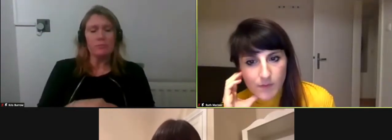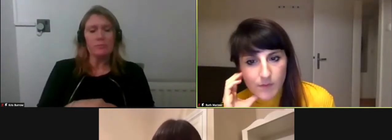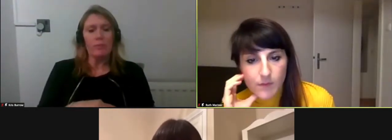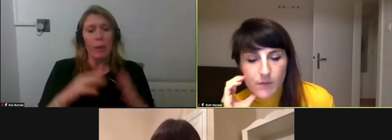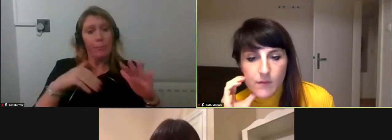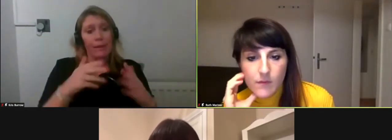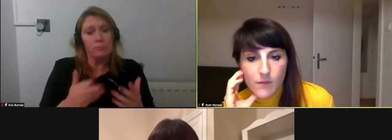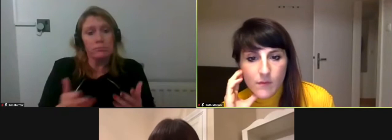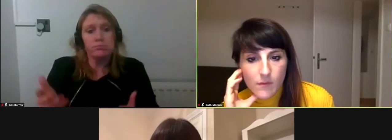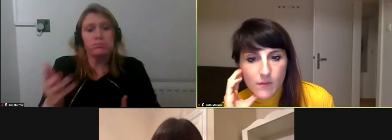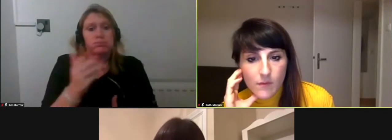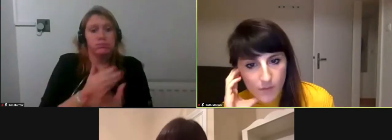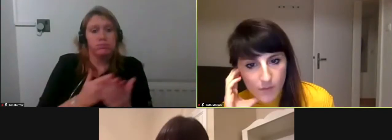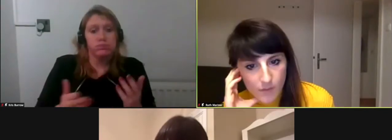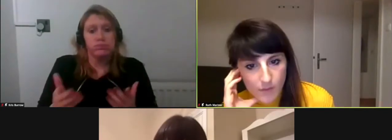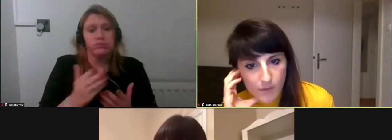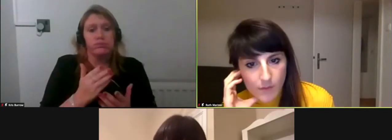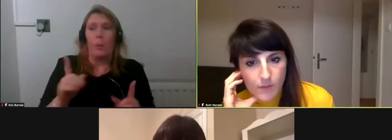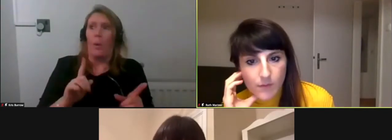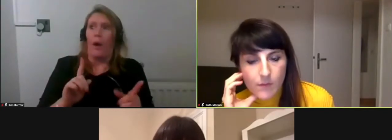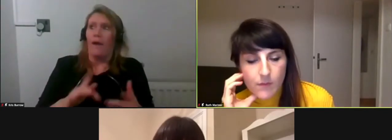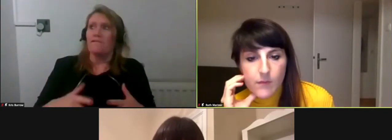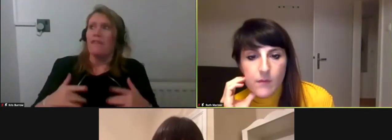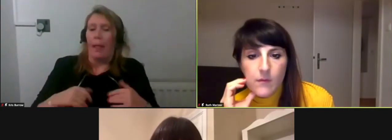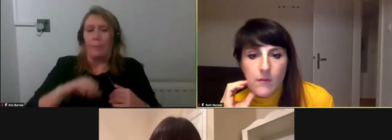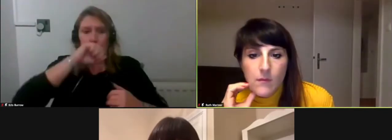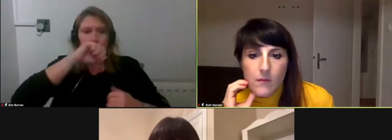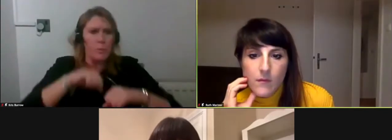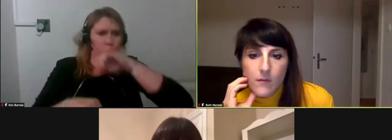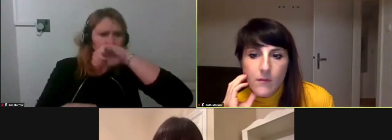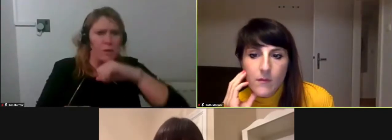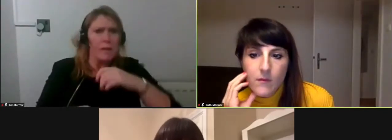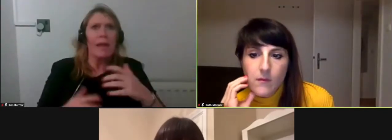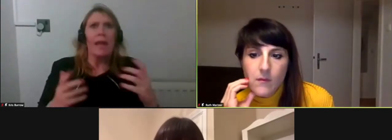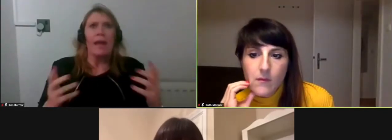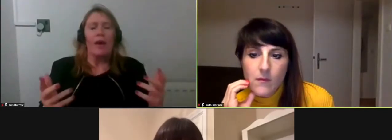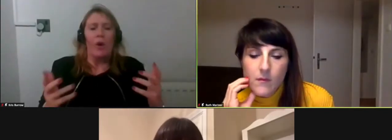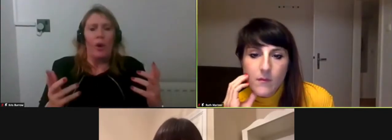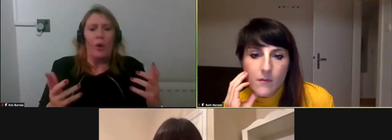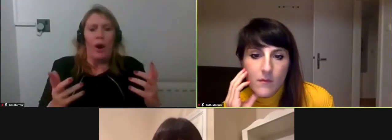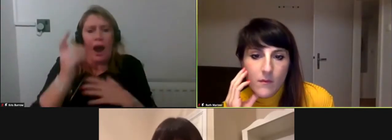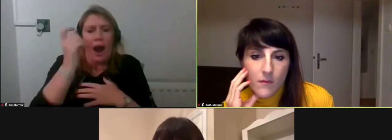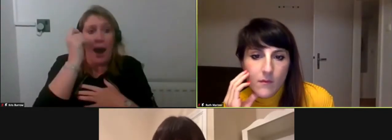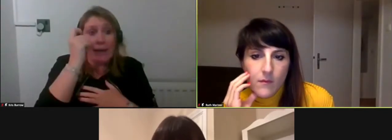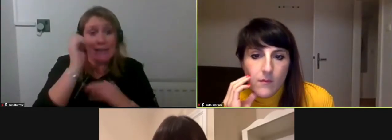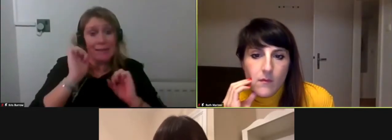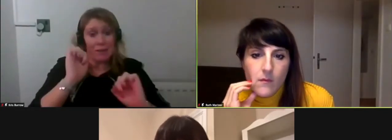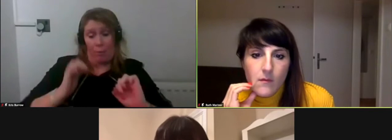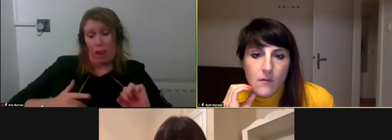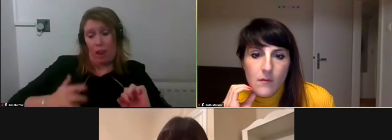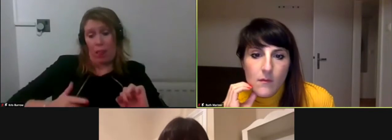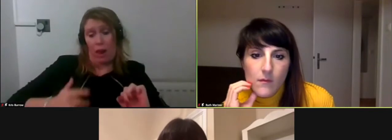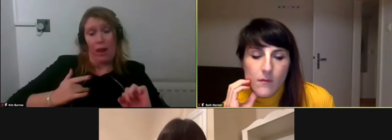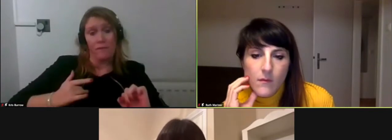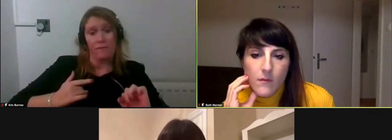what things I felt passionate about, or I had to give lots of ideas about my life and kind of little stories and thoughts.